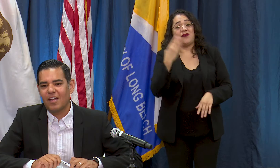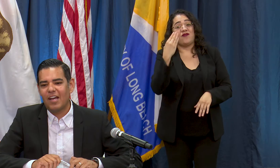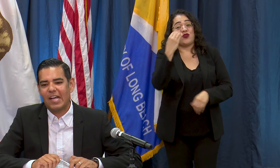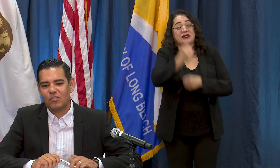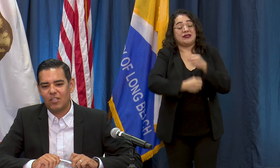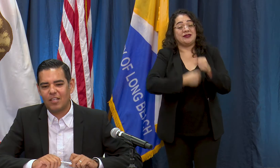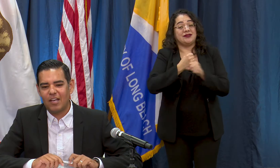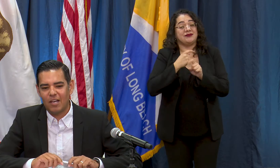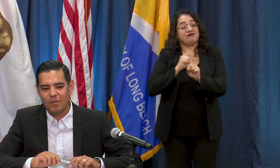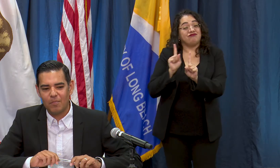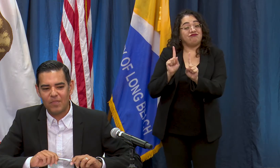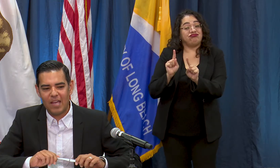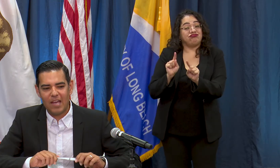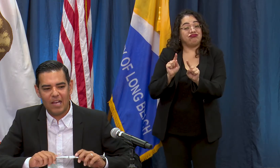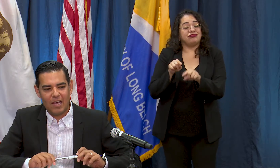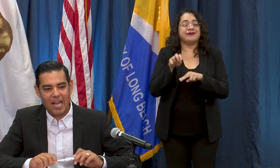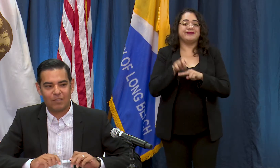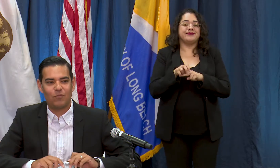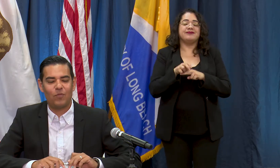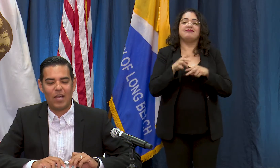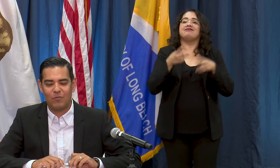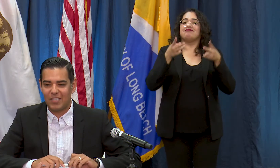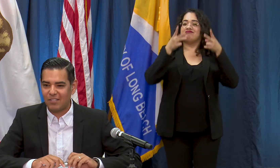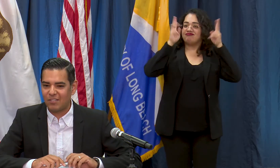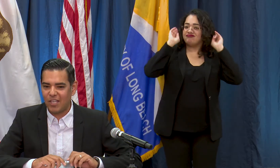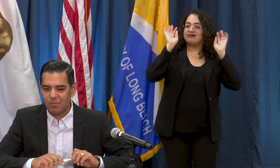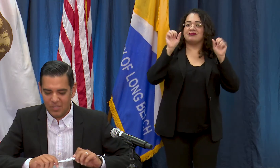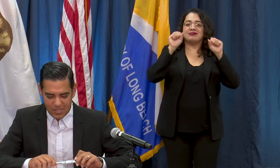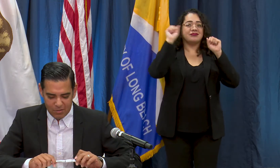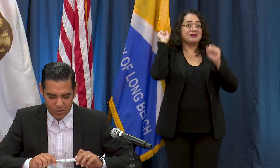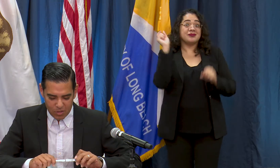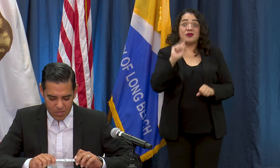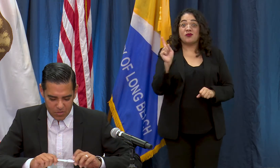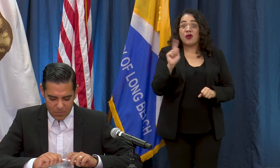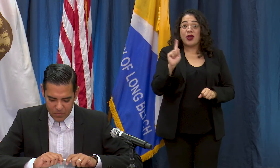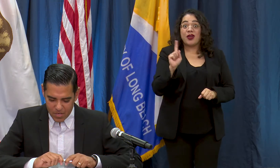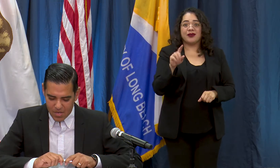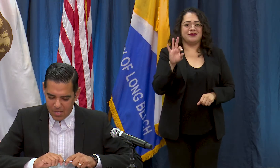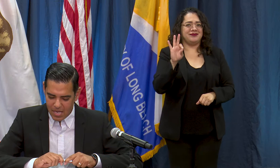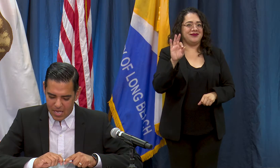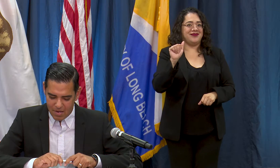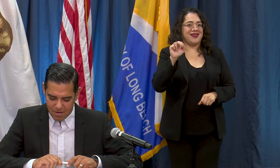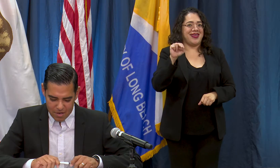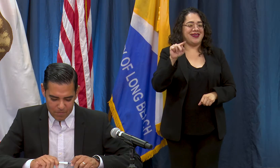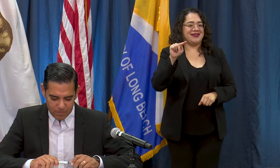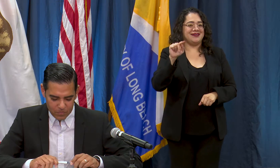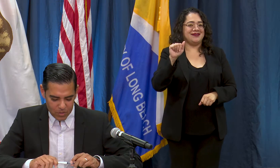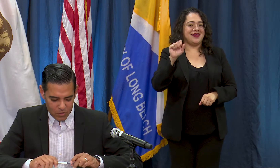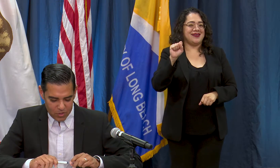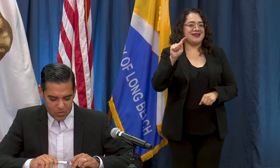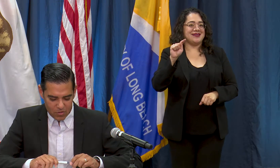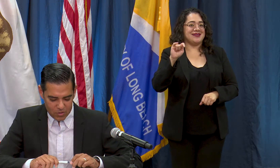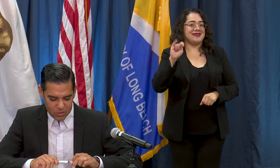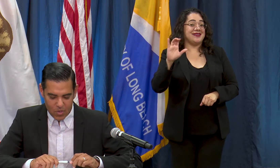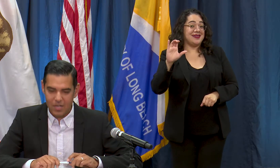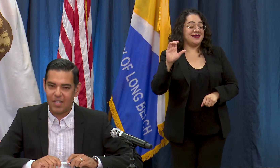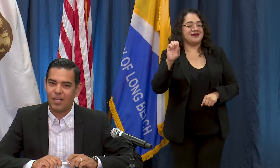actually at Fantastic Sams in Downtown Long Beach and she's great and I'd